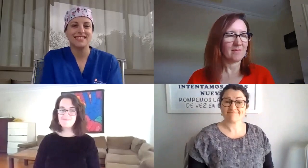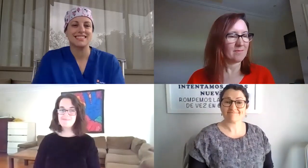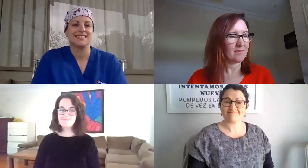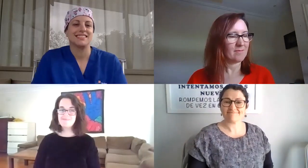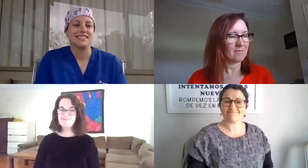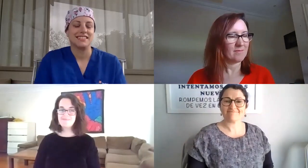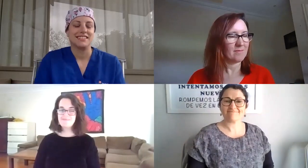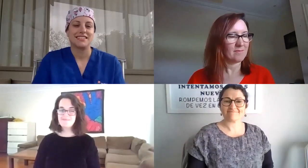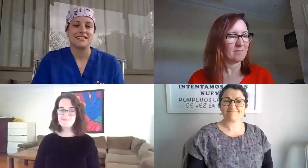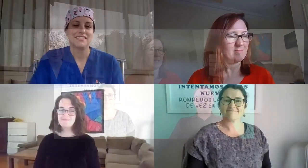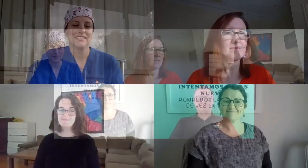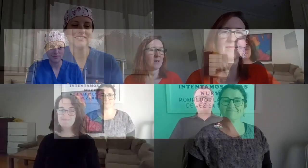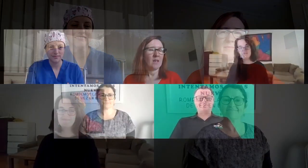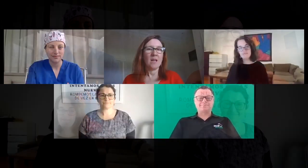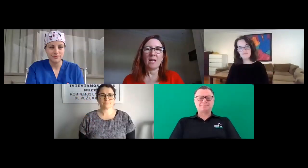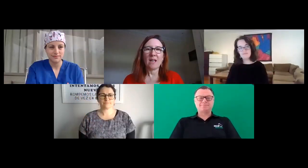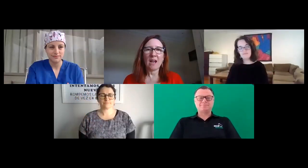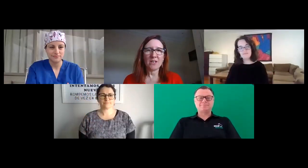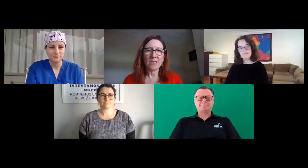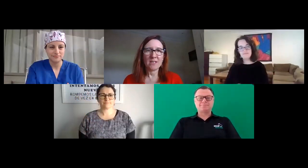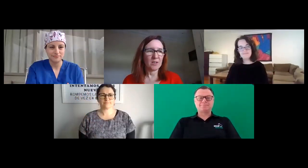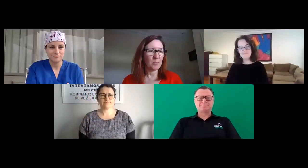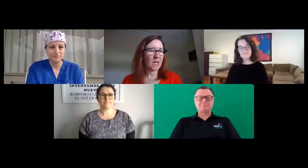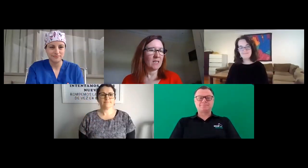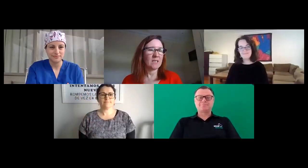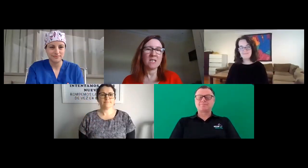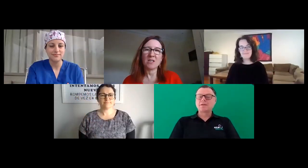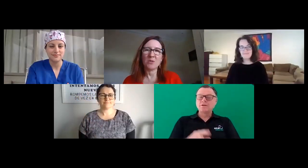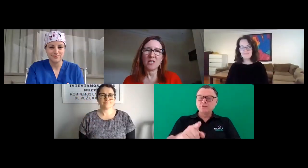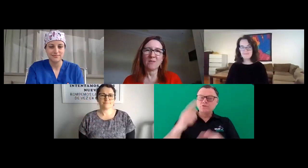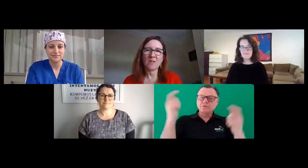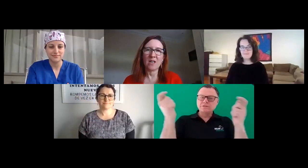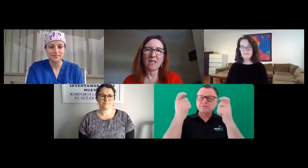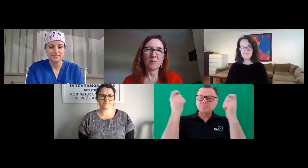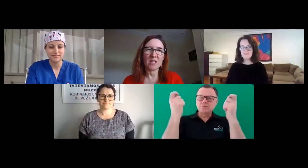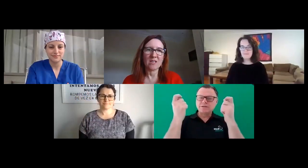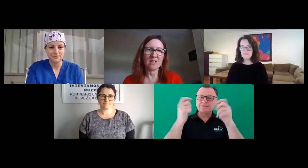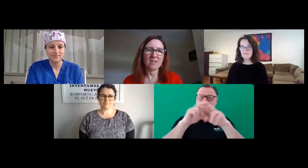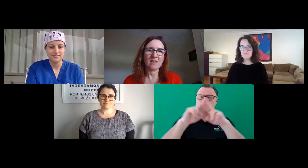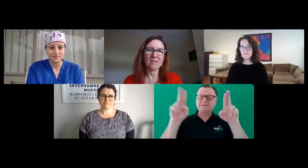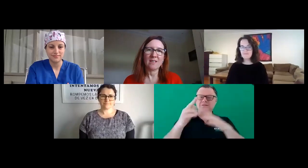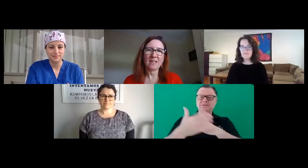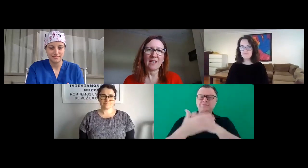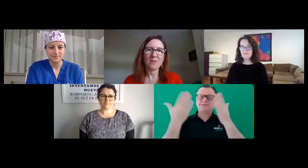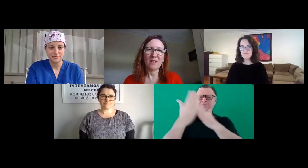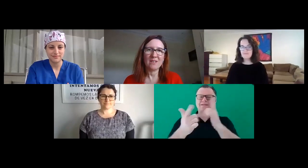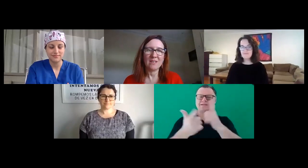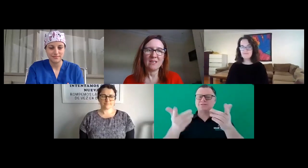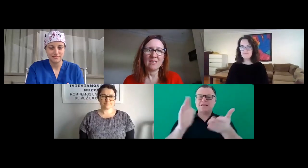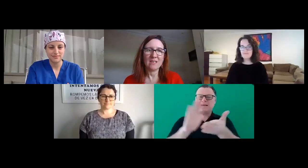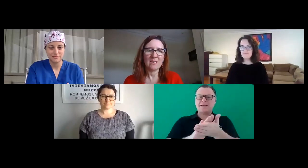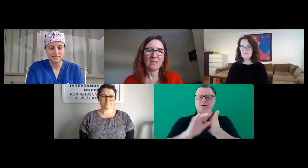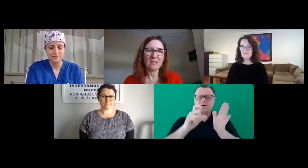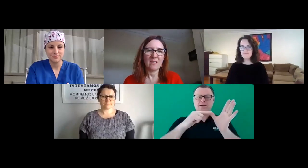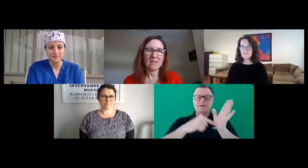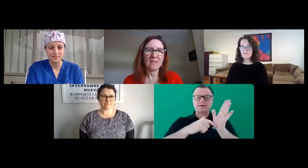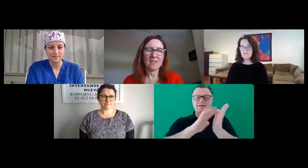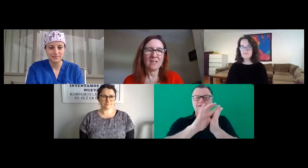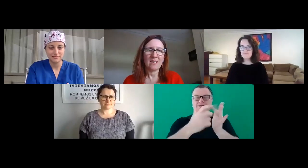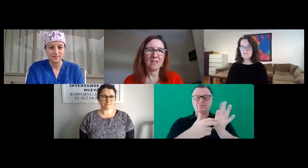languages too, and how do you celebrate the International Day of sign languages? Katherine